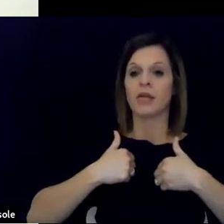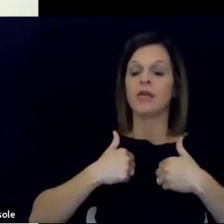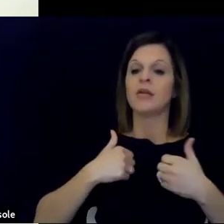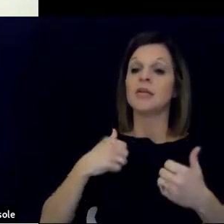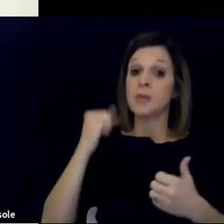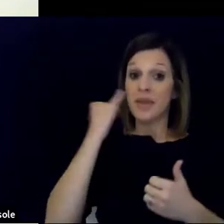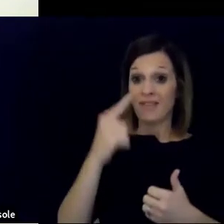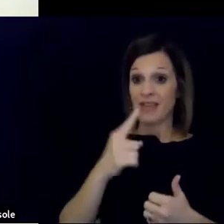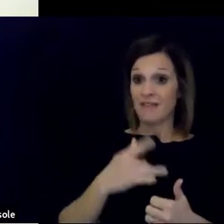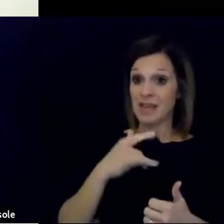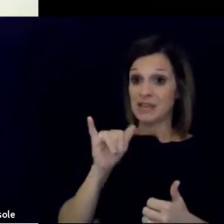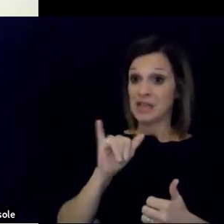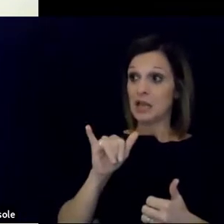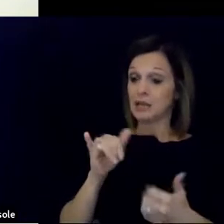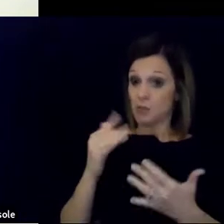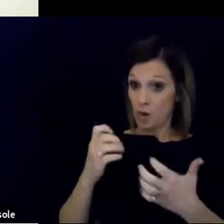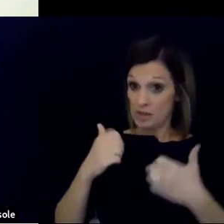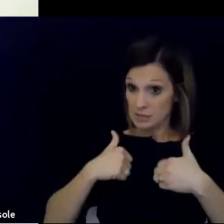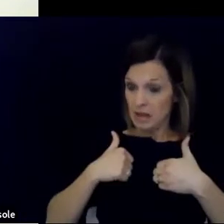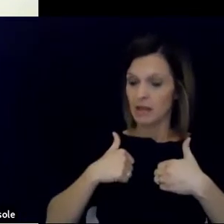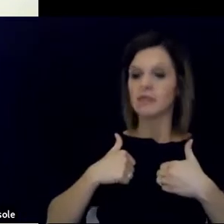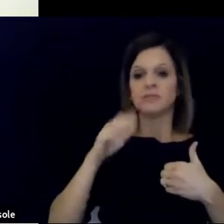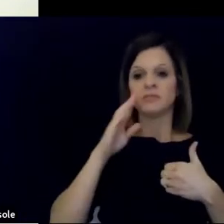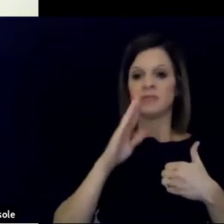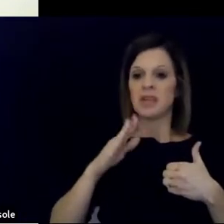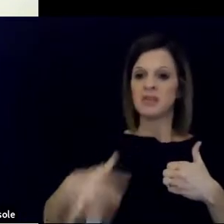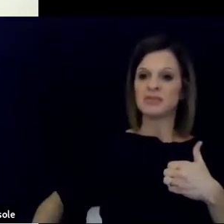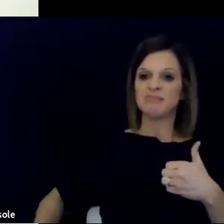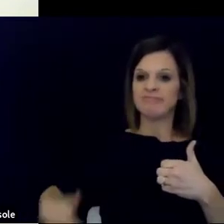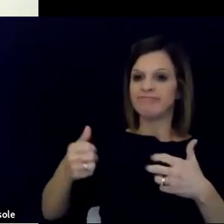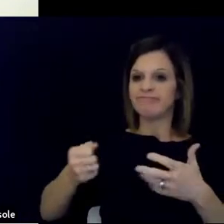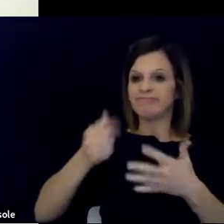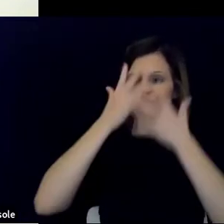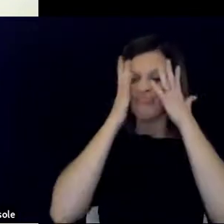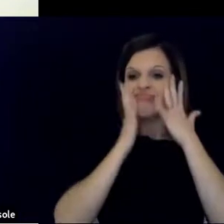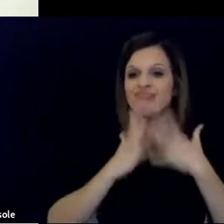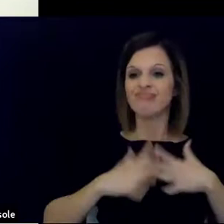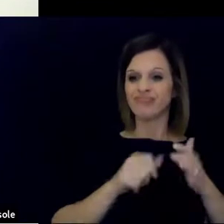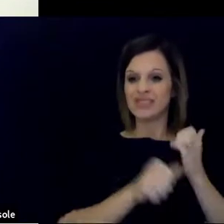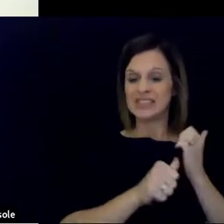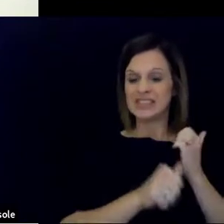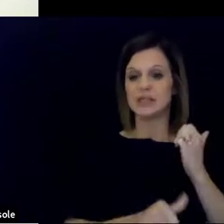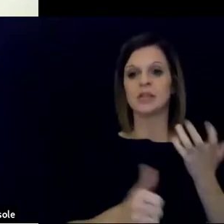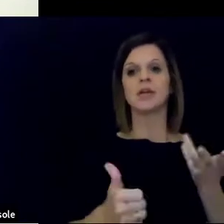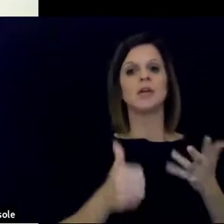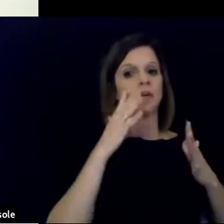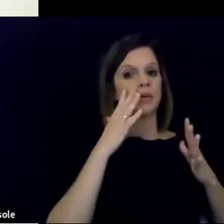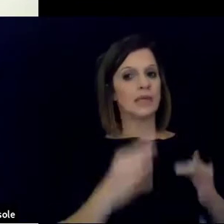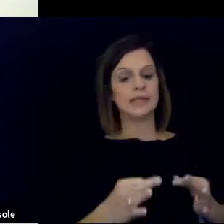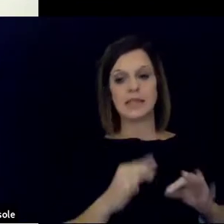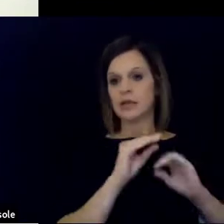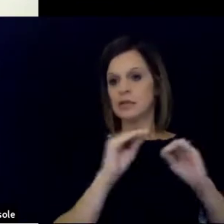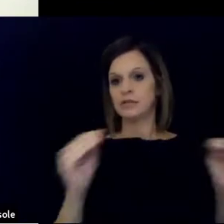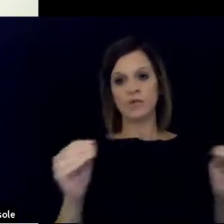'cause then he's gonna get one. So we decided no more baths. We will give a shower afterwards, which he hated.